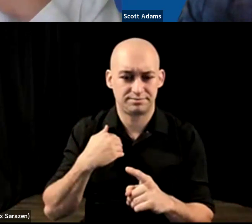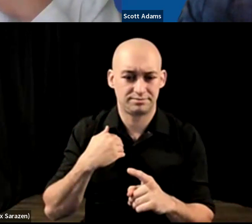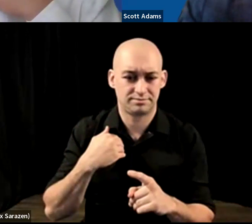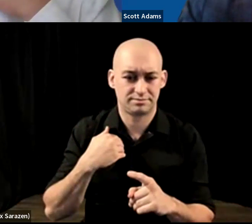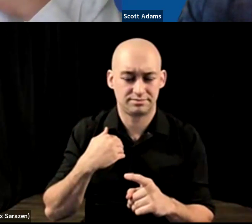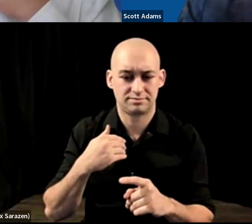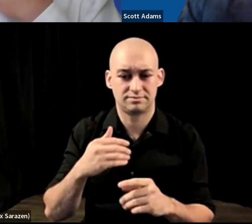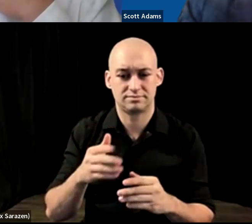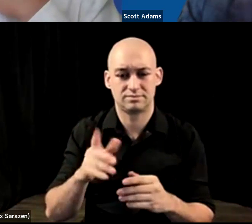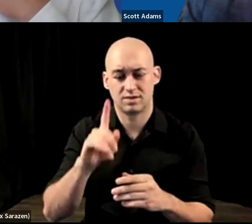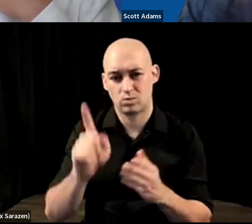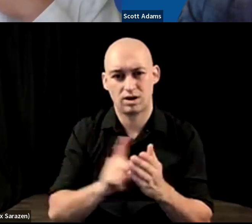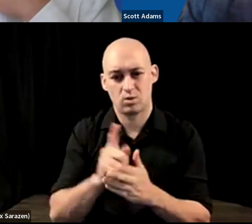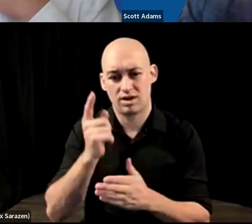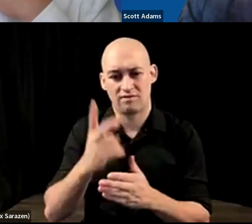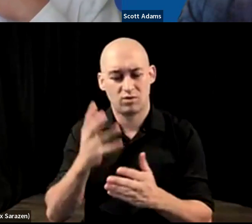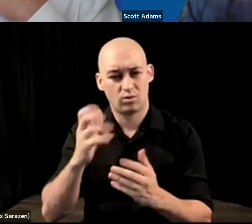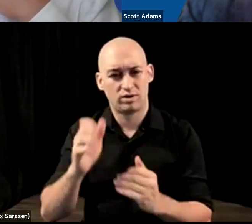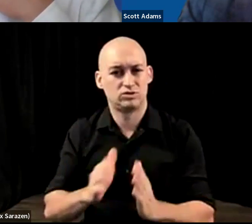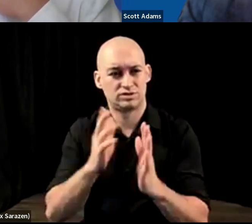but I do want to kind of address couple more questions because they should be